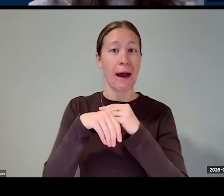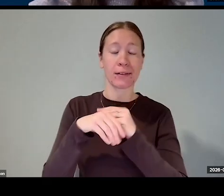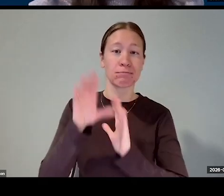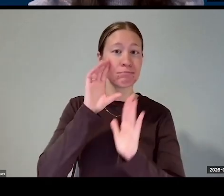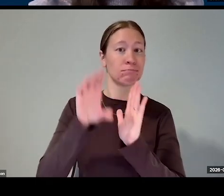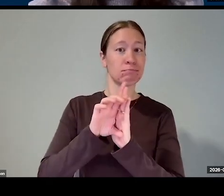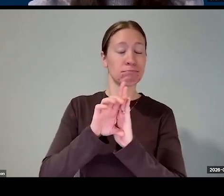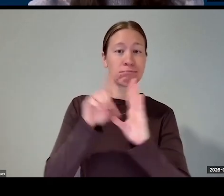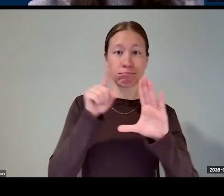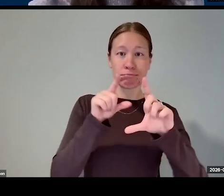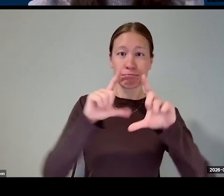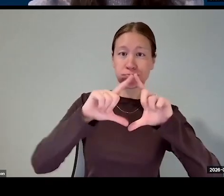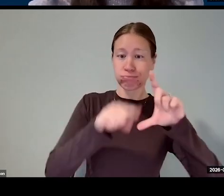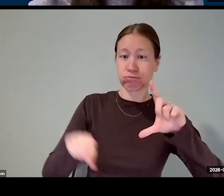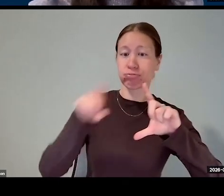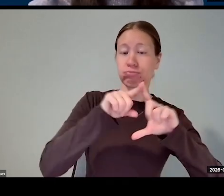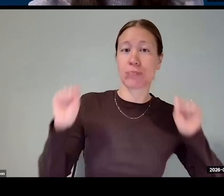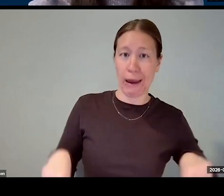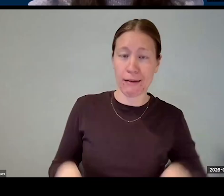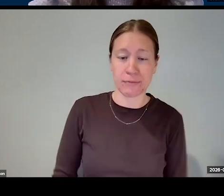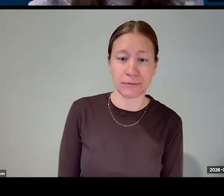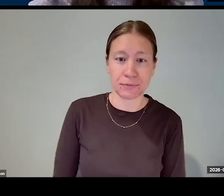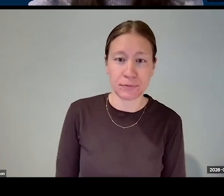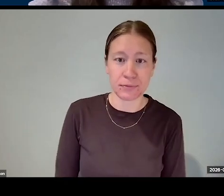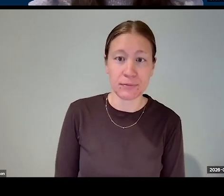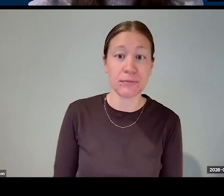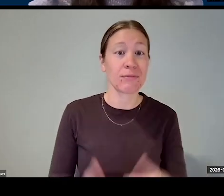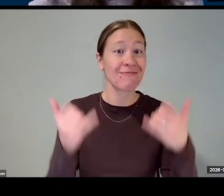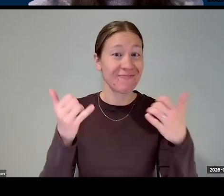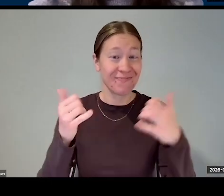to this layout when I close out the slide theme window,